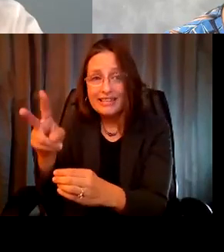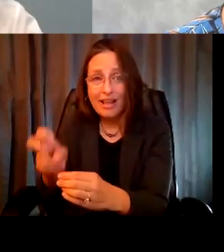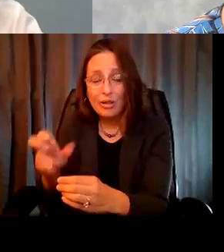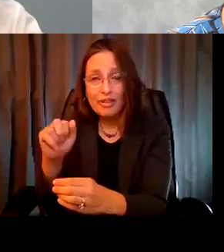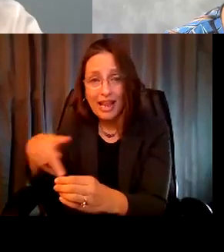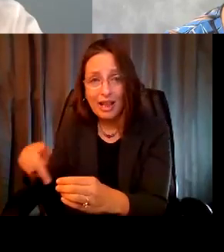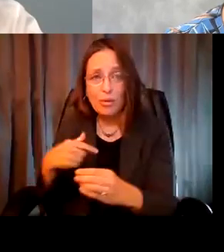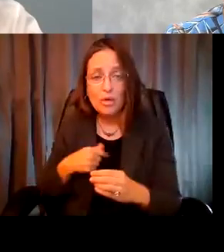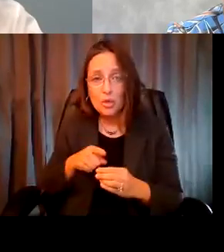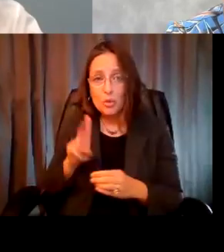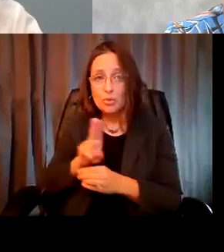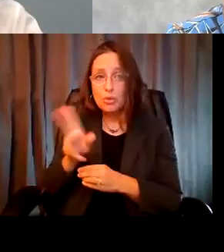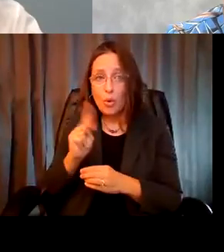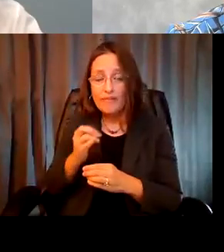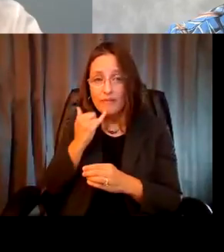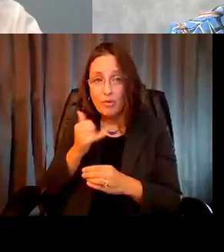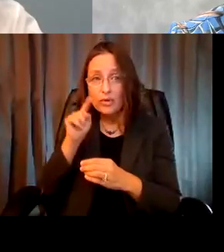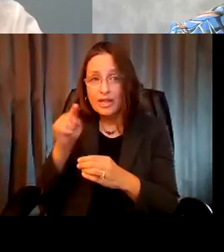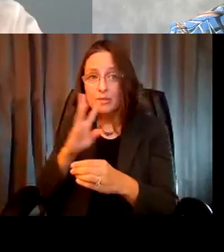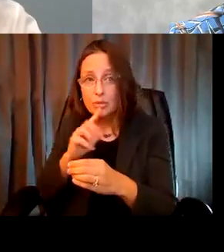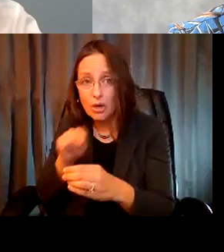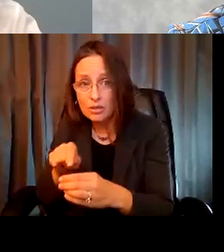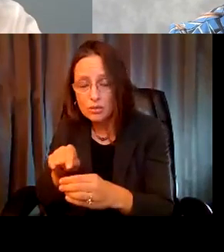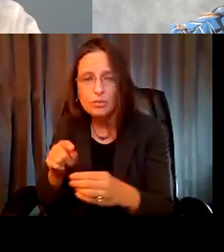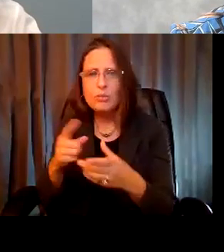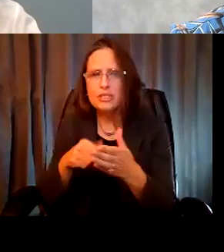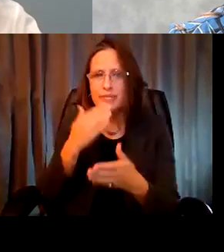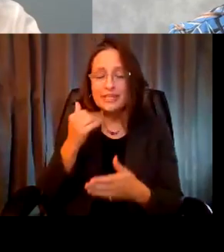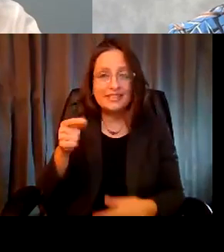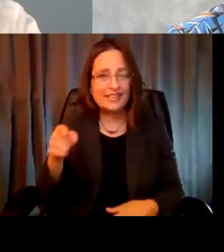other system that are provided by the government which are thought to be more